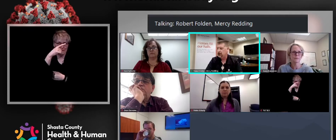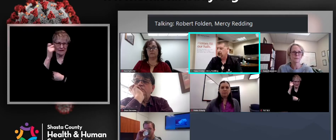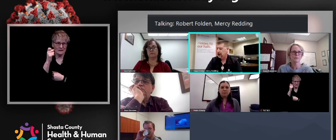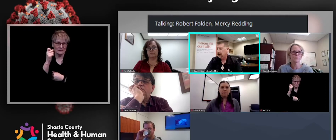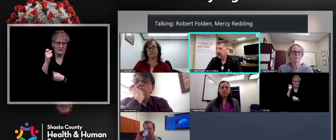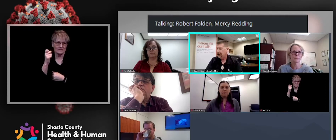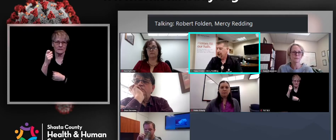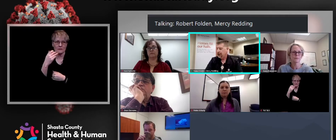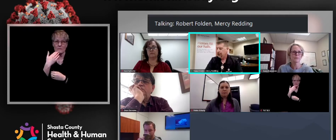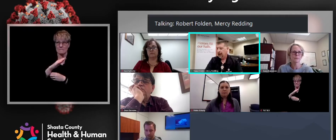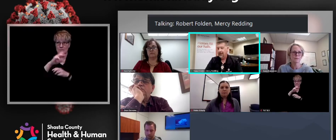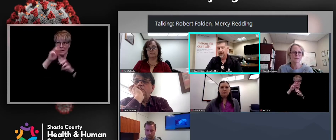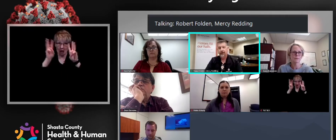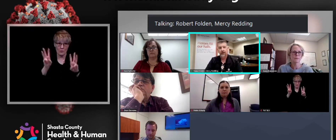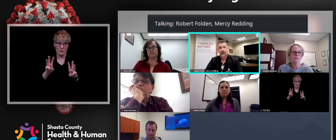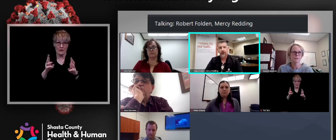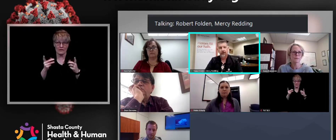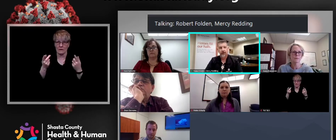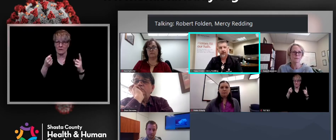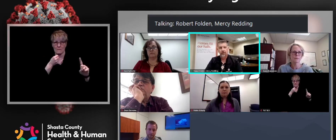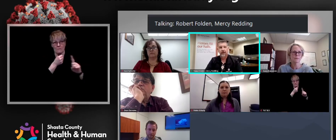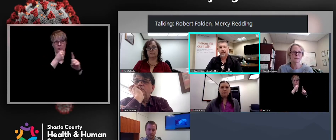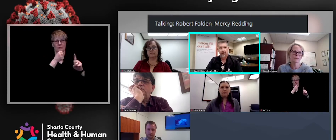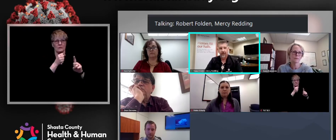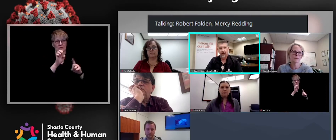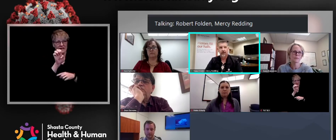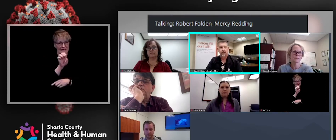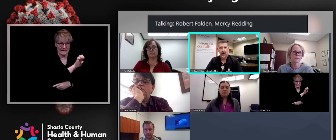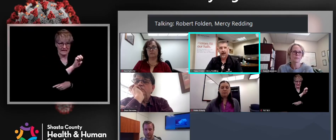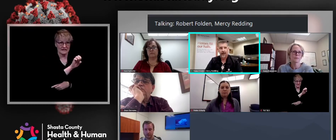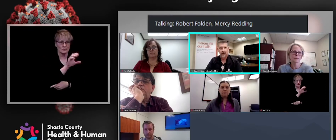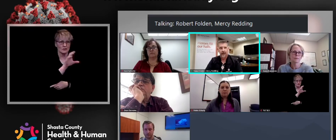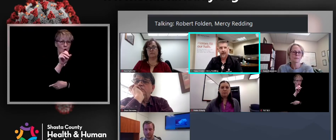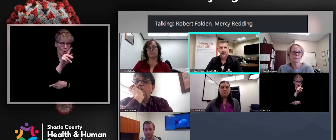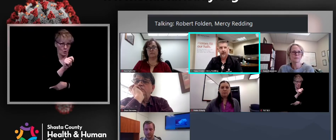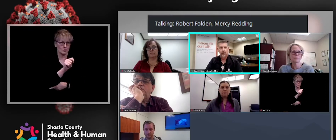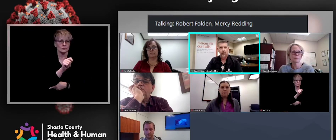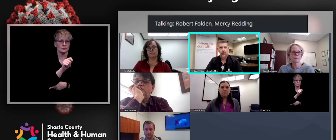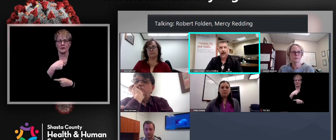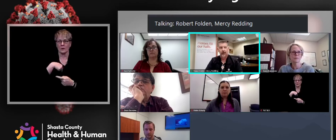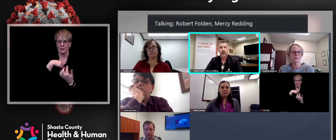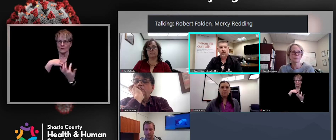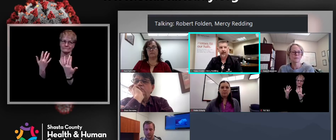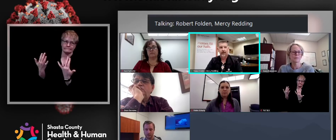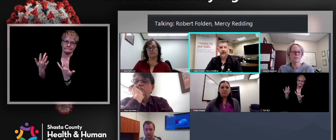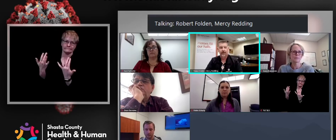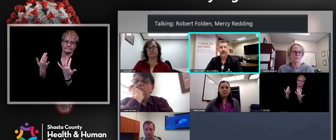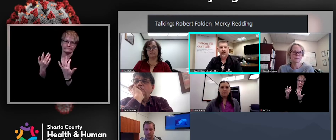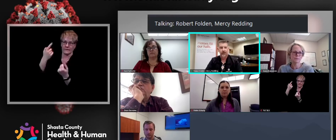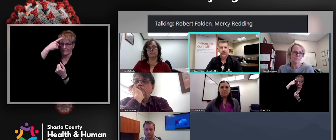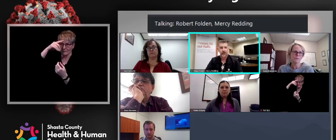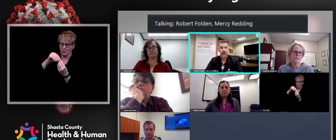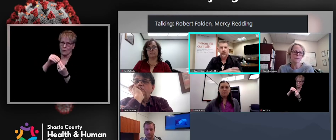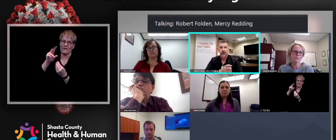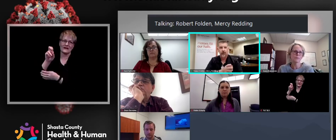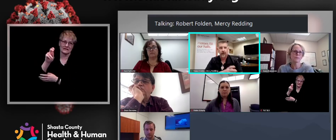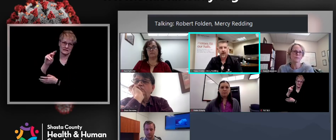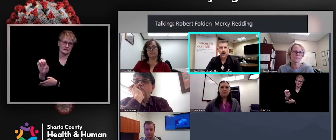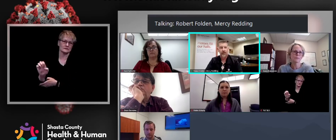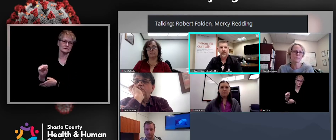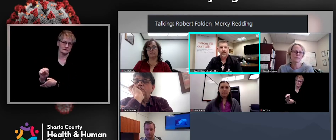mentioned. And then just the specific supplies as related to Pfizer. So you've heard us talk about